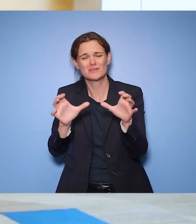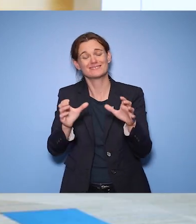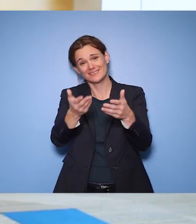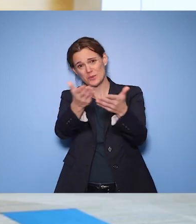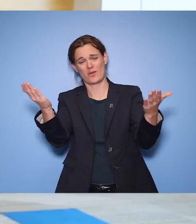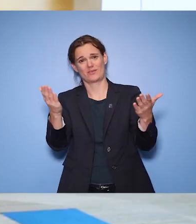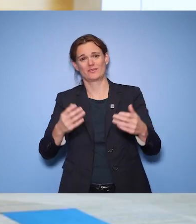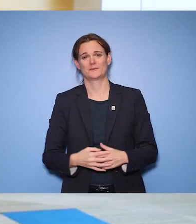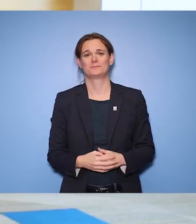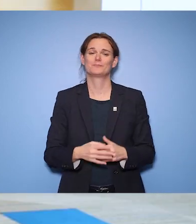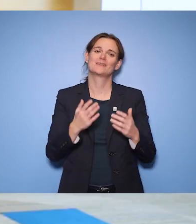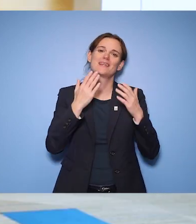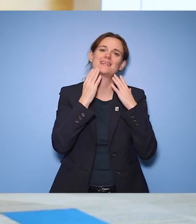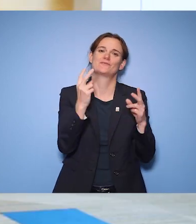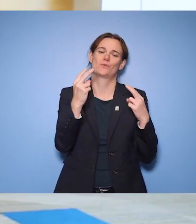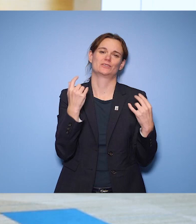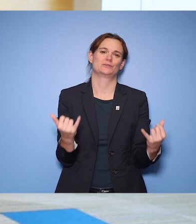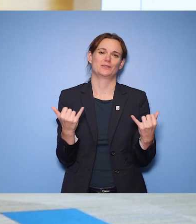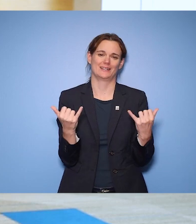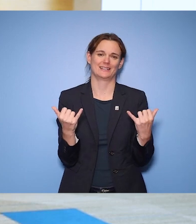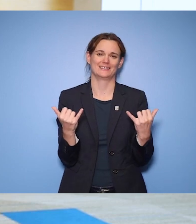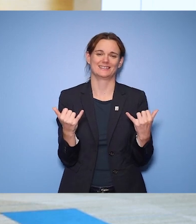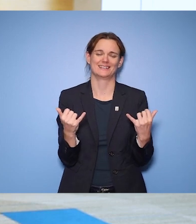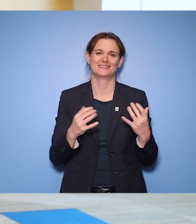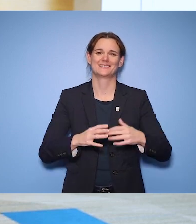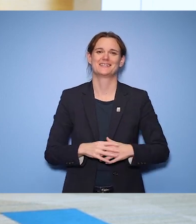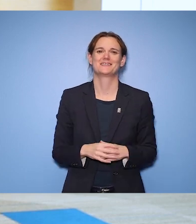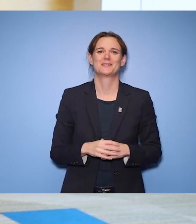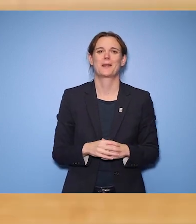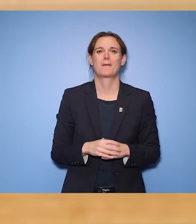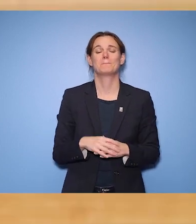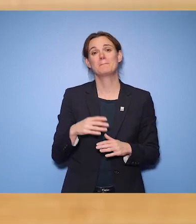you for taking the time to kick off the 25th anniversary celebration with us today. And over